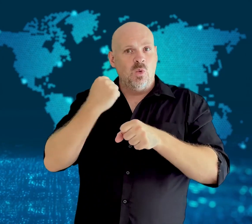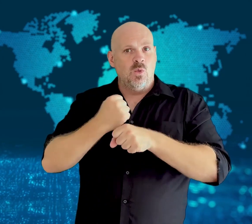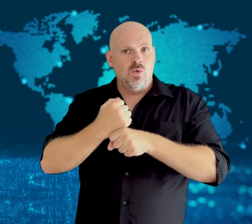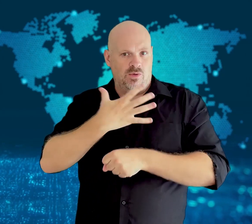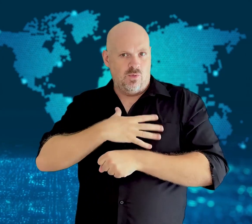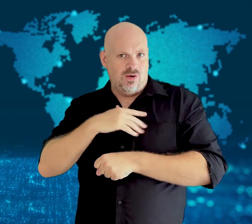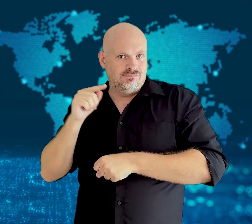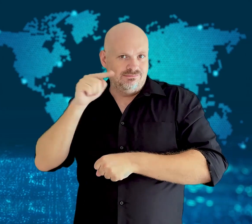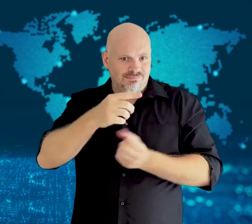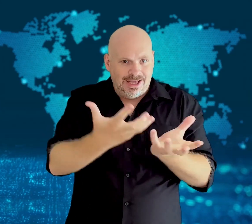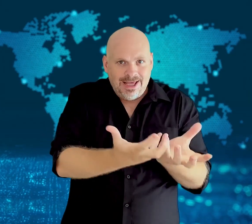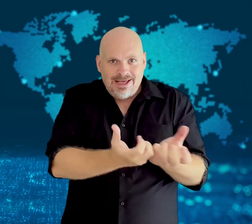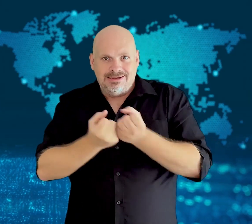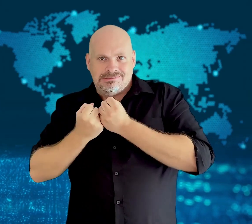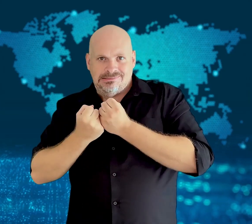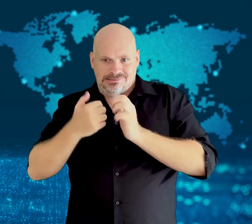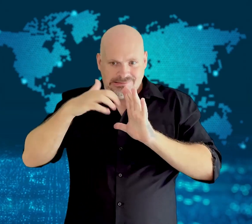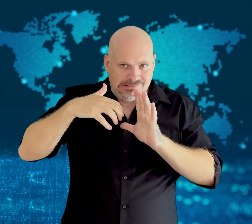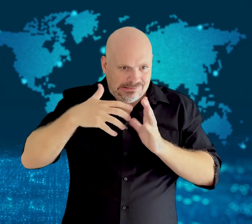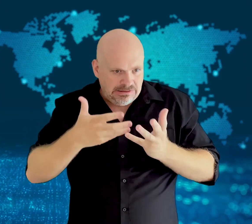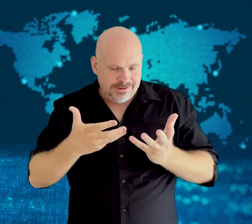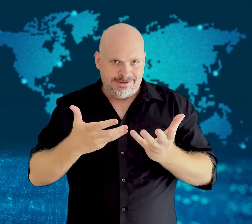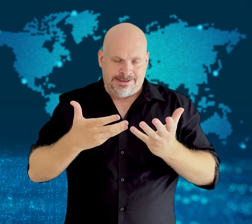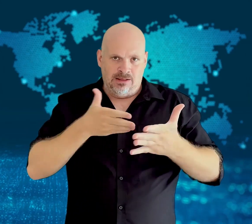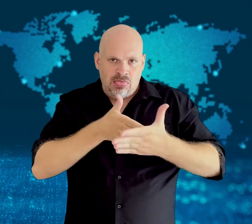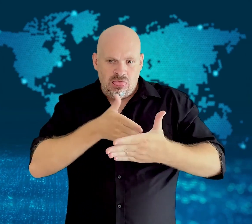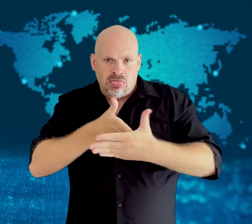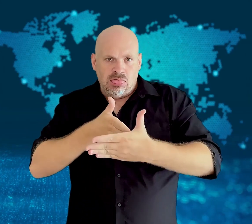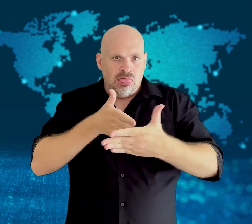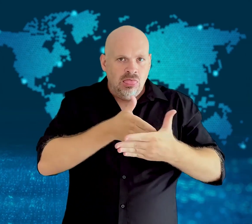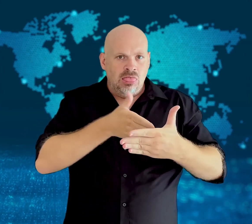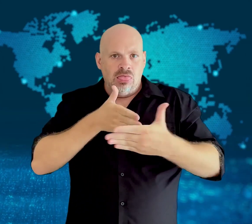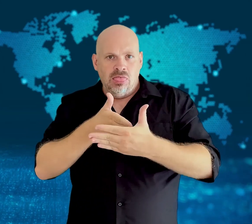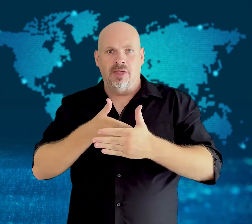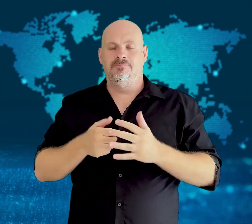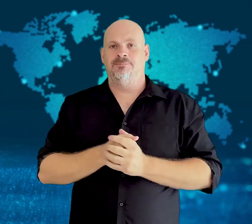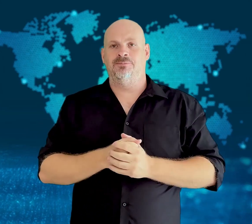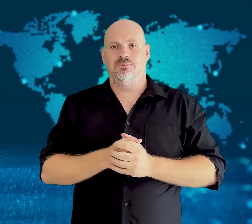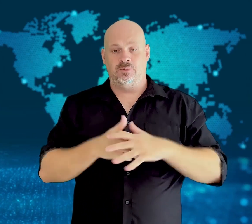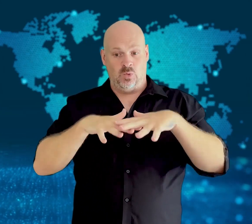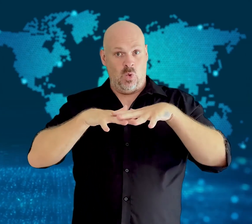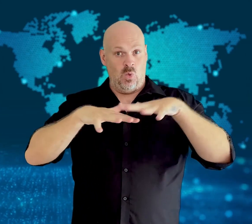The water levels in the mine shafts are still